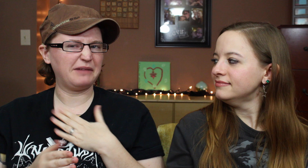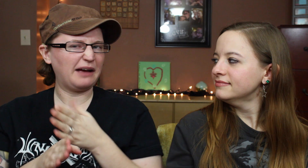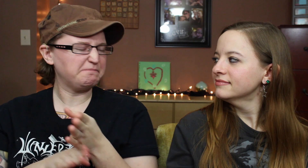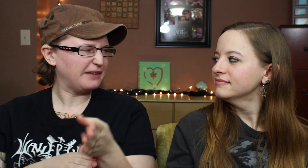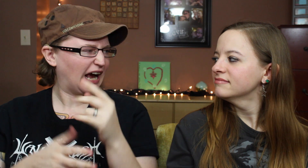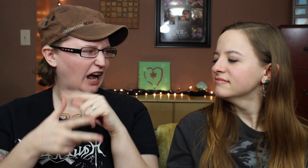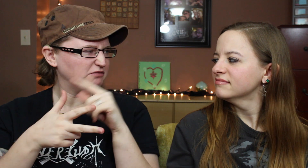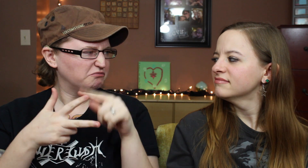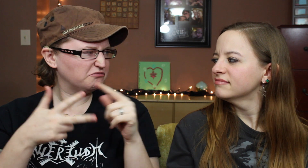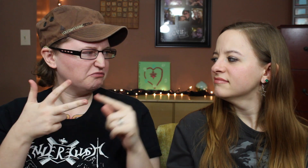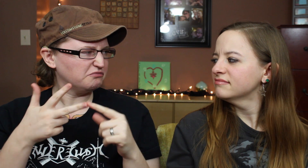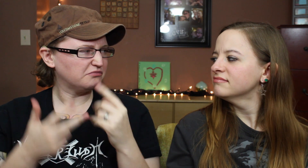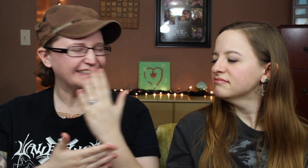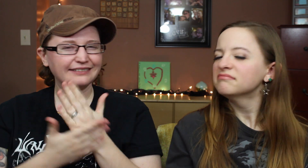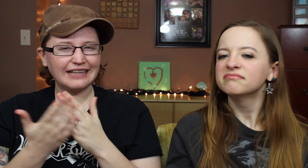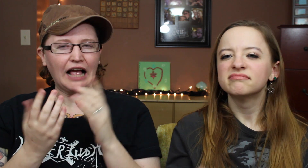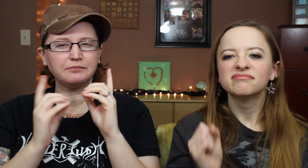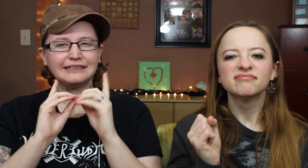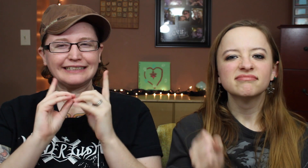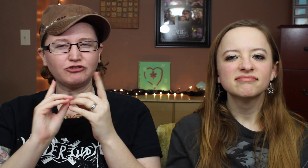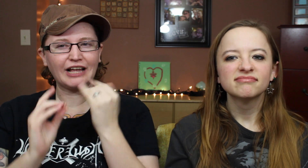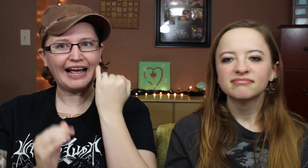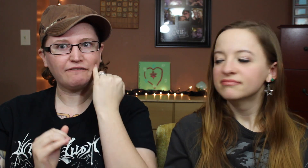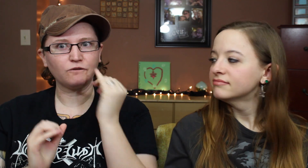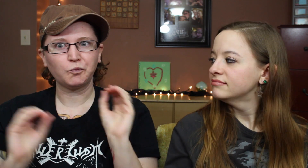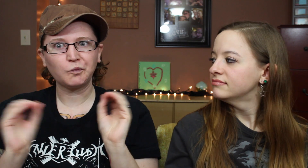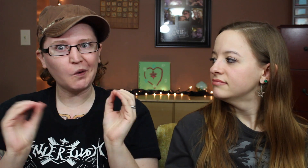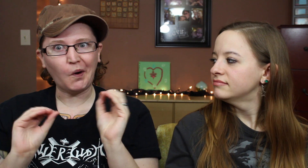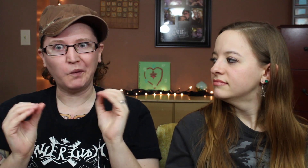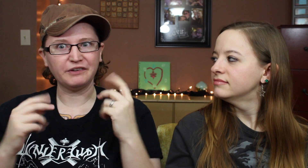and I think that's my main three that I... I do have some